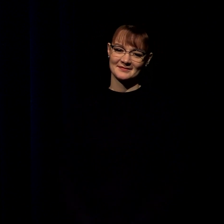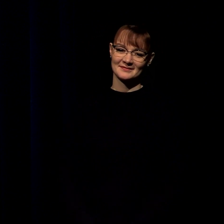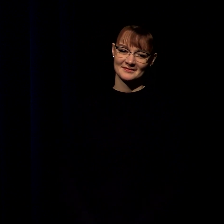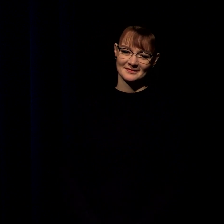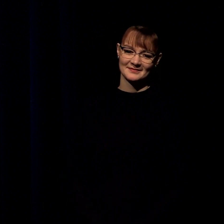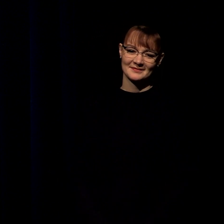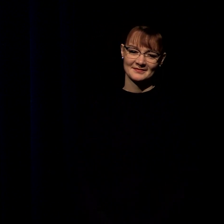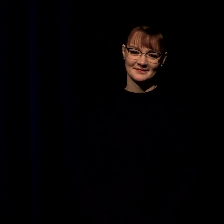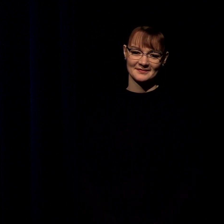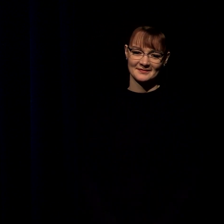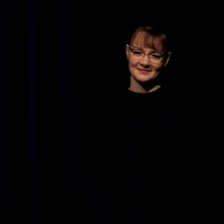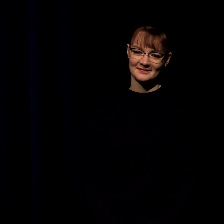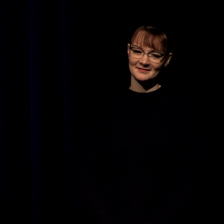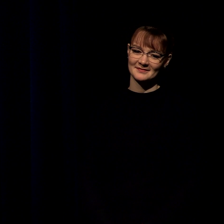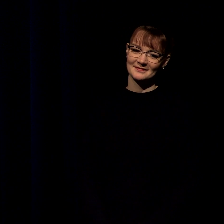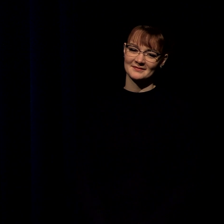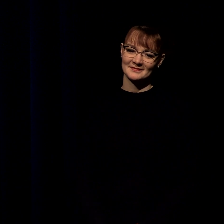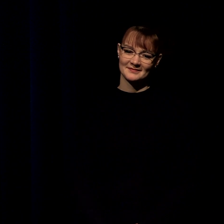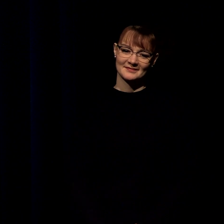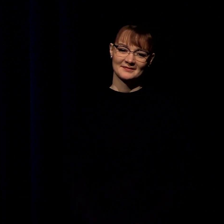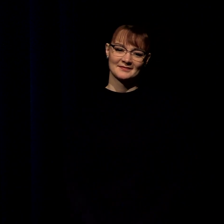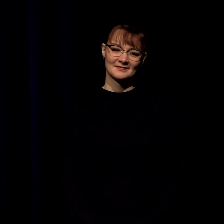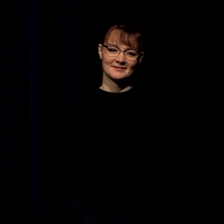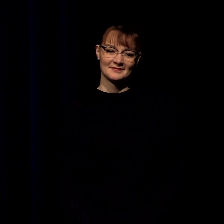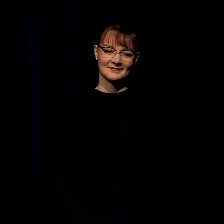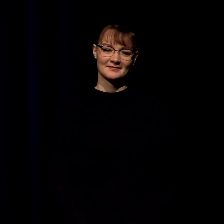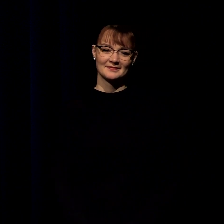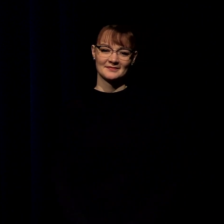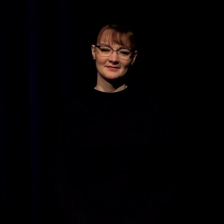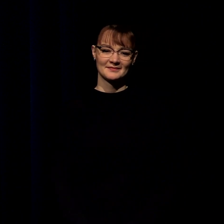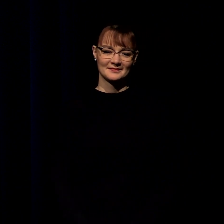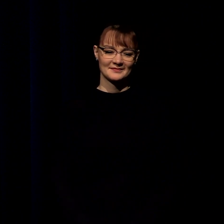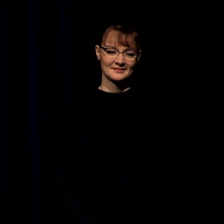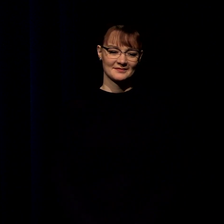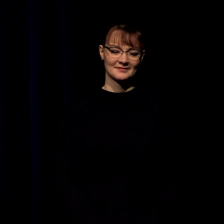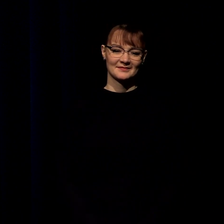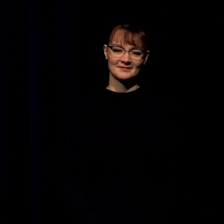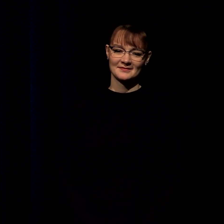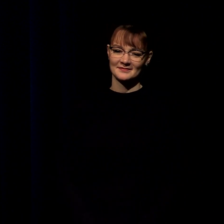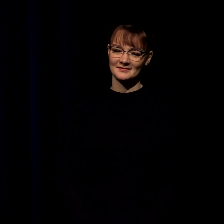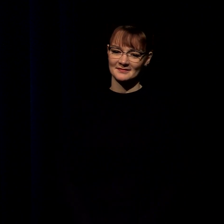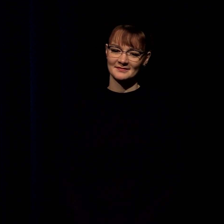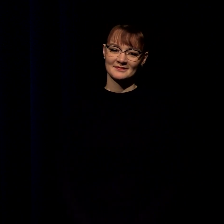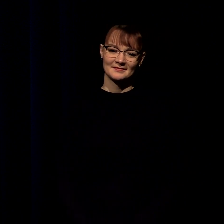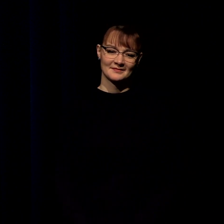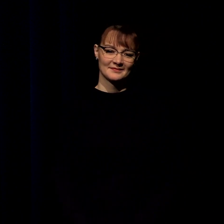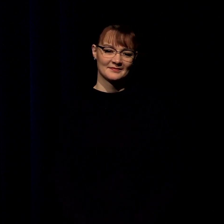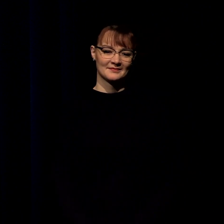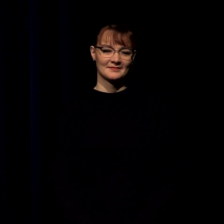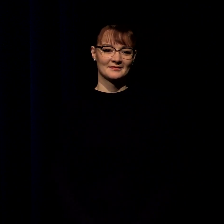I've been searching for something God knows how hard I try